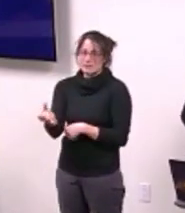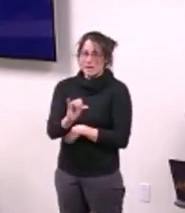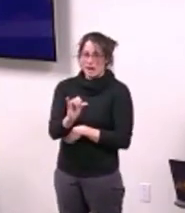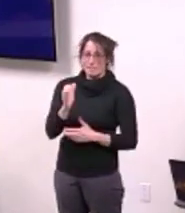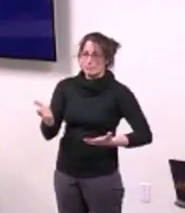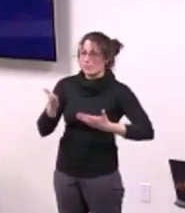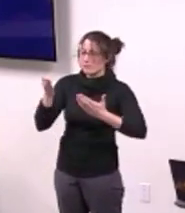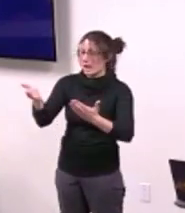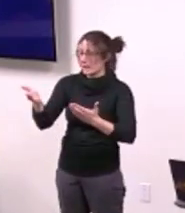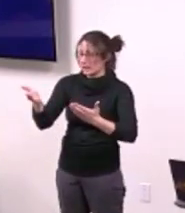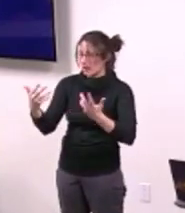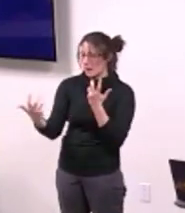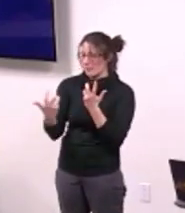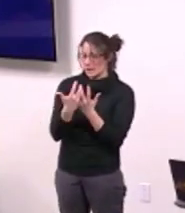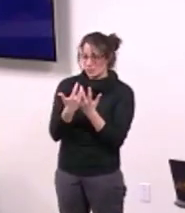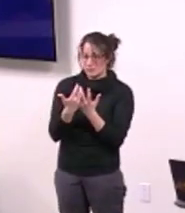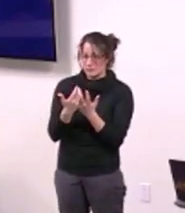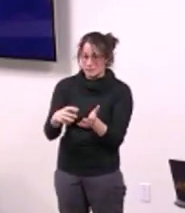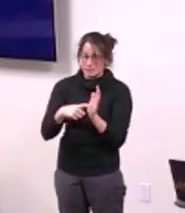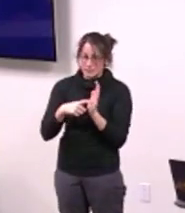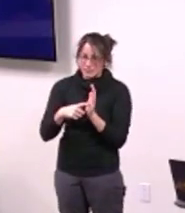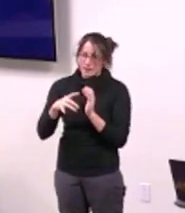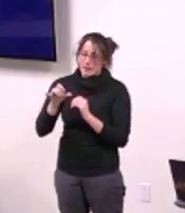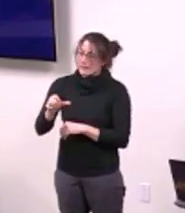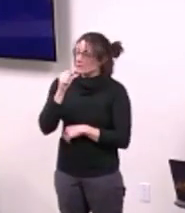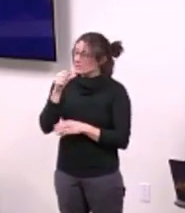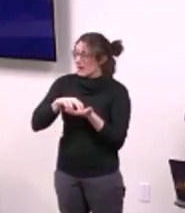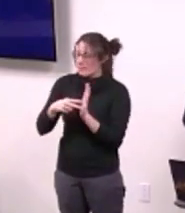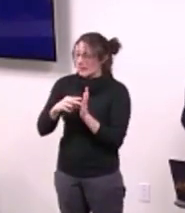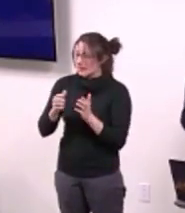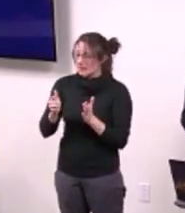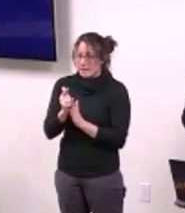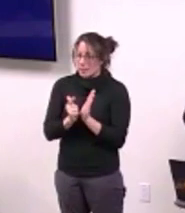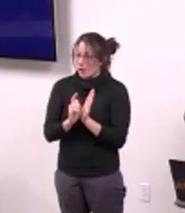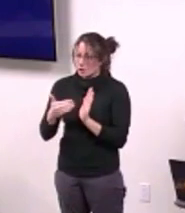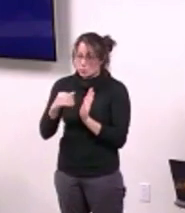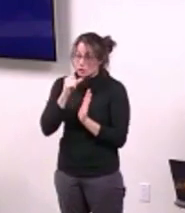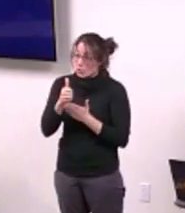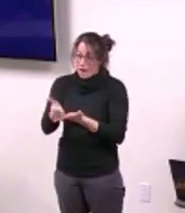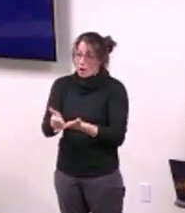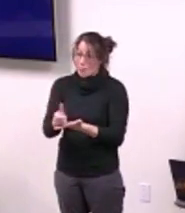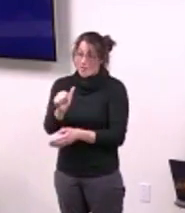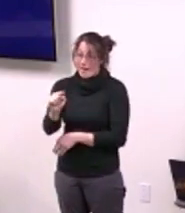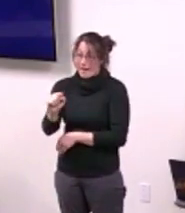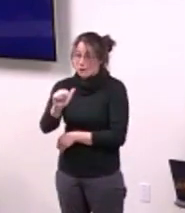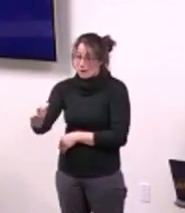of the accommodations that are necessary. That's not to say that lawsuits don't help at all. Sometimes they do.